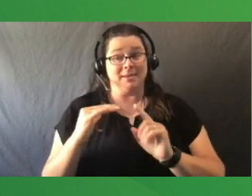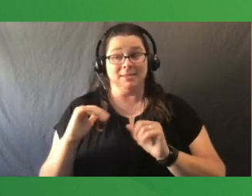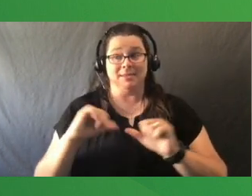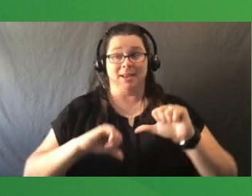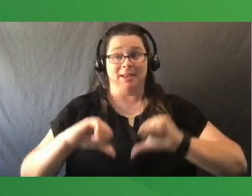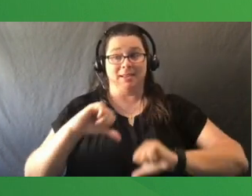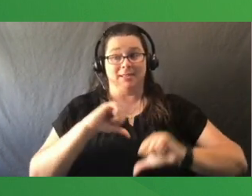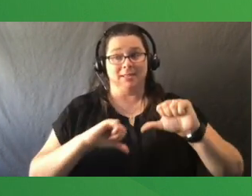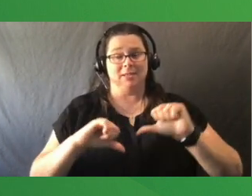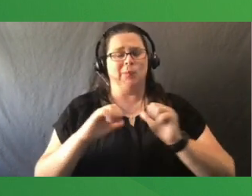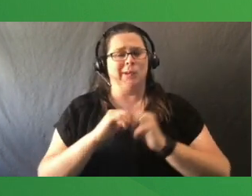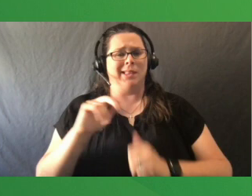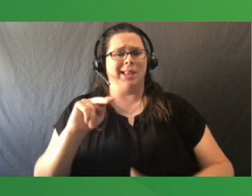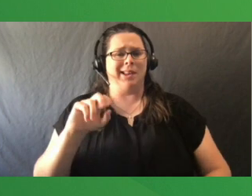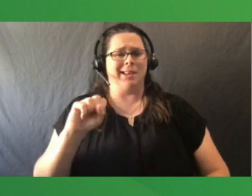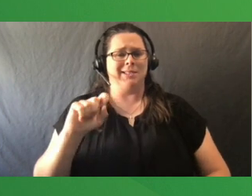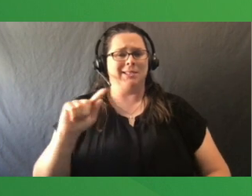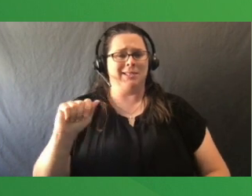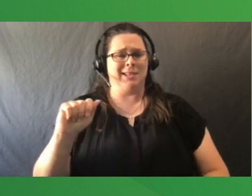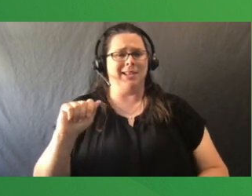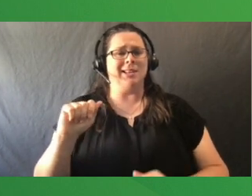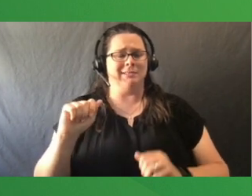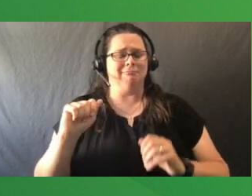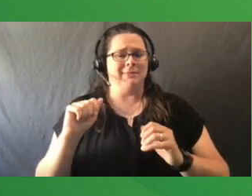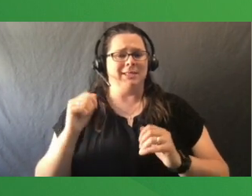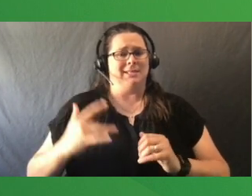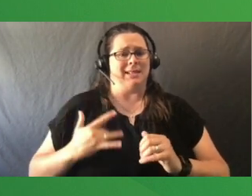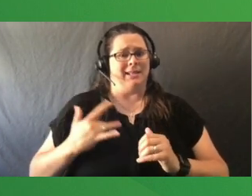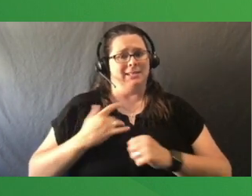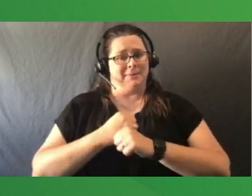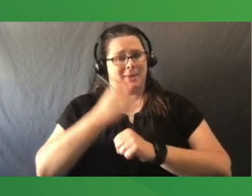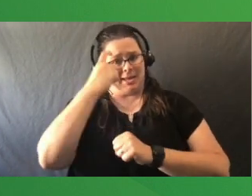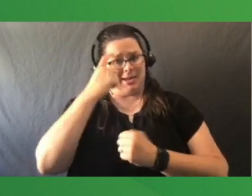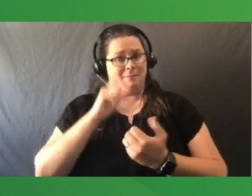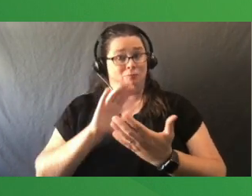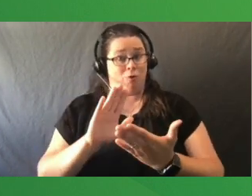And this is presented by the National Science Teaching Association. I'm Cody Coltharp.